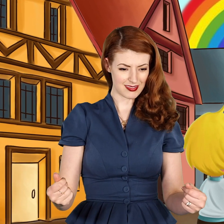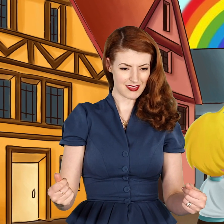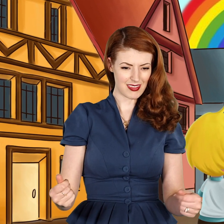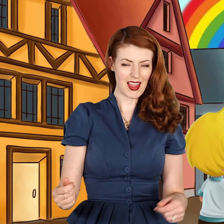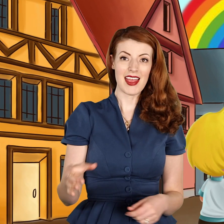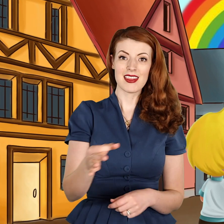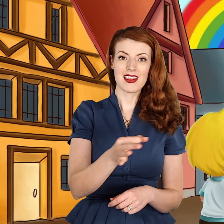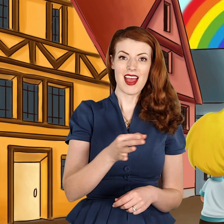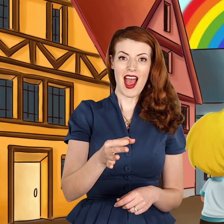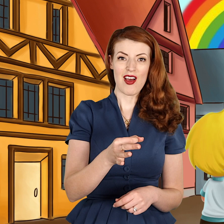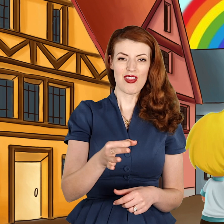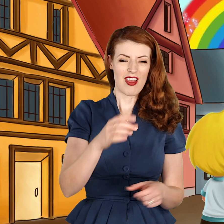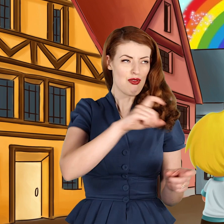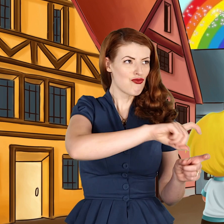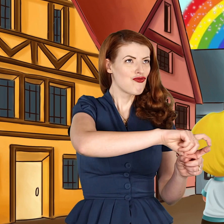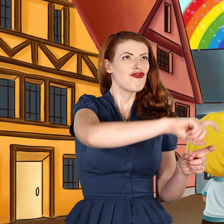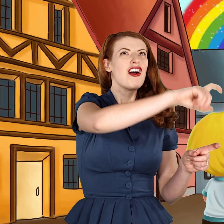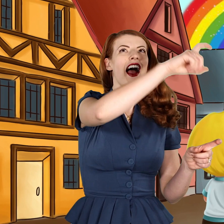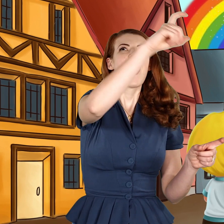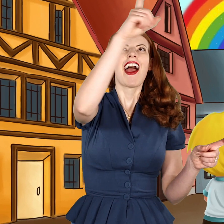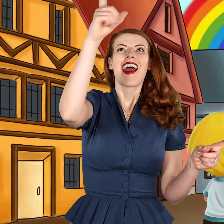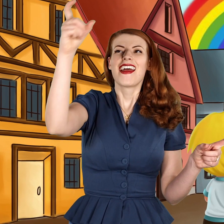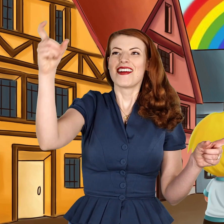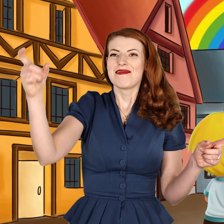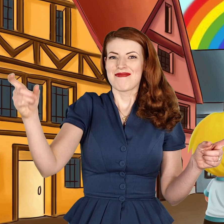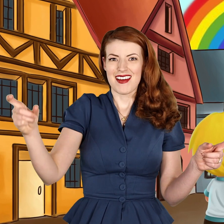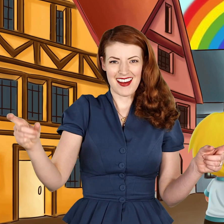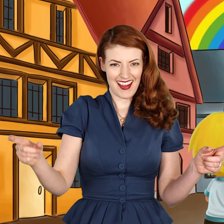until the whole town was under a rainbow array!